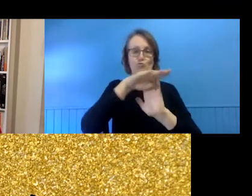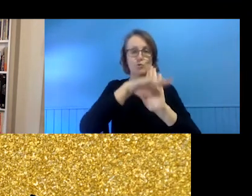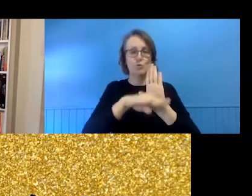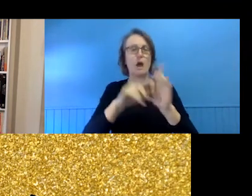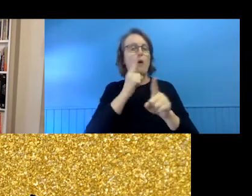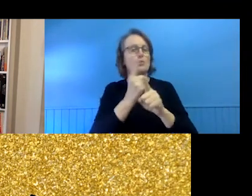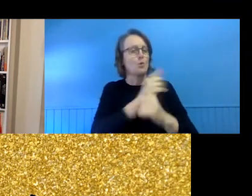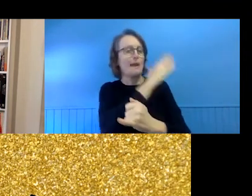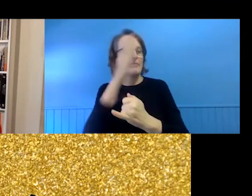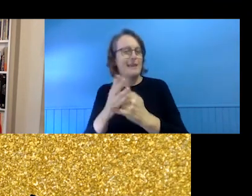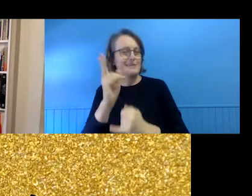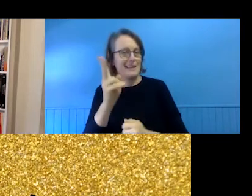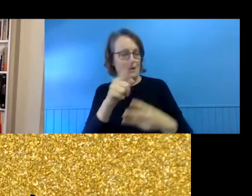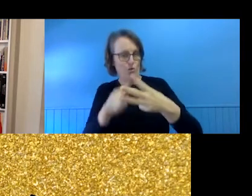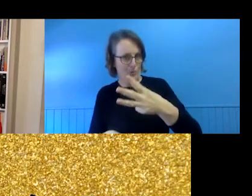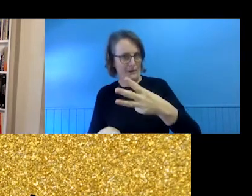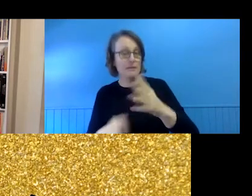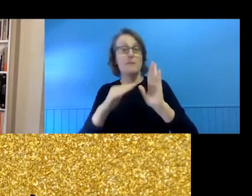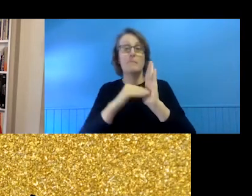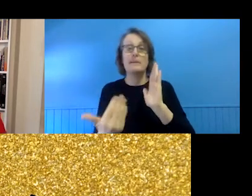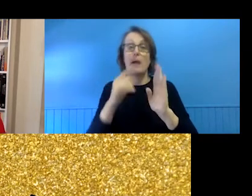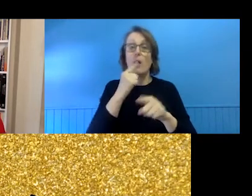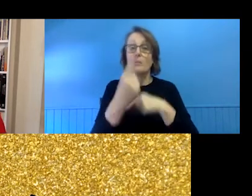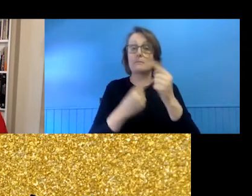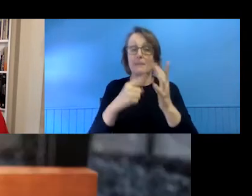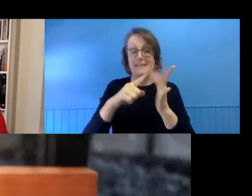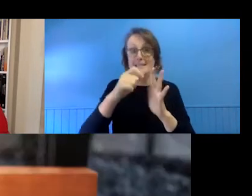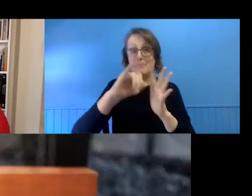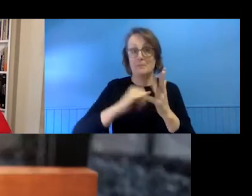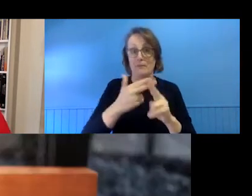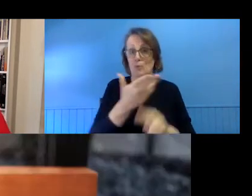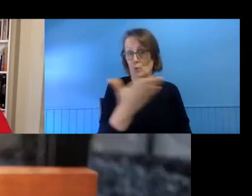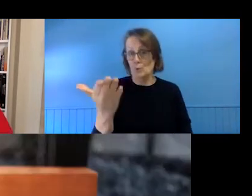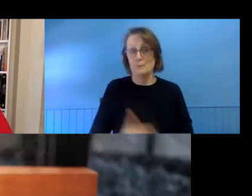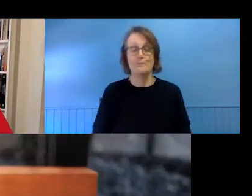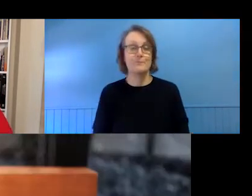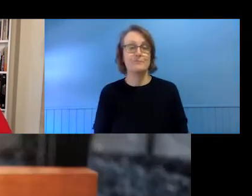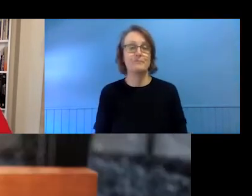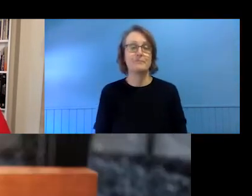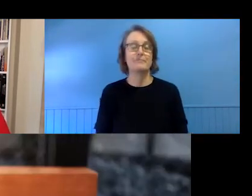end. For now, I want to go through my tips. My first tip, tip no. 1, is